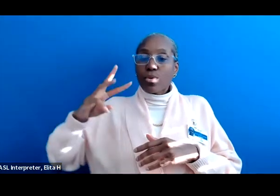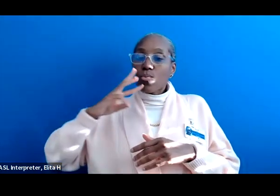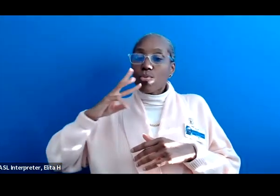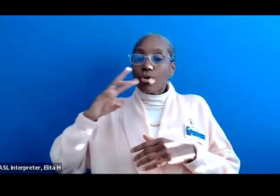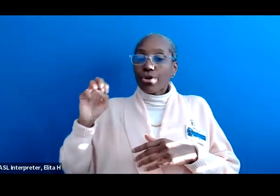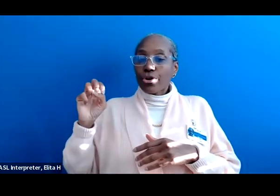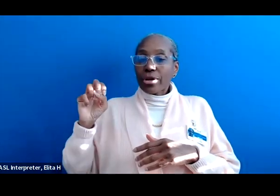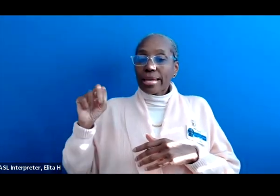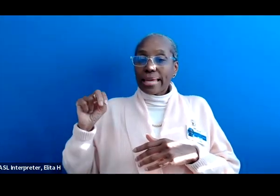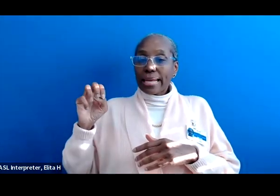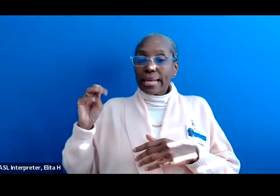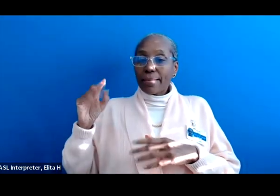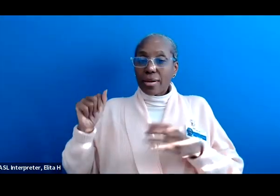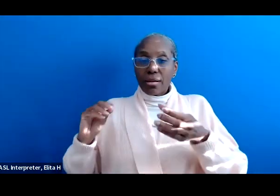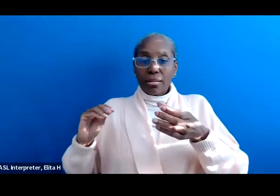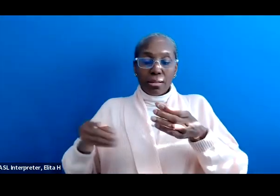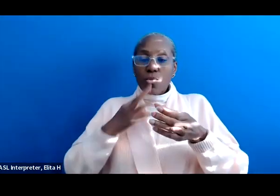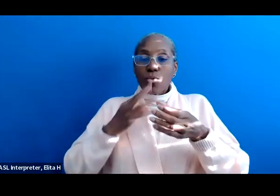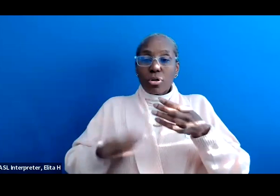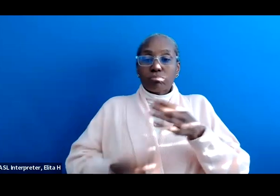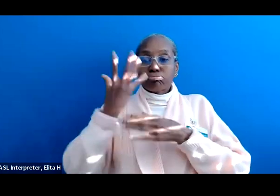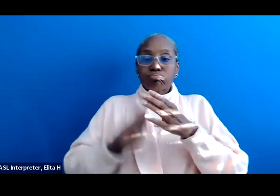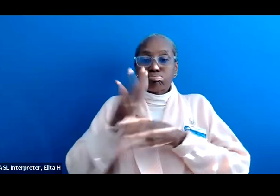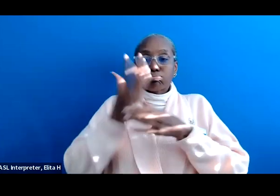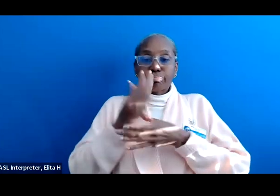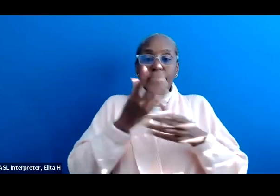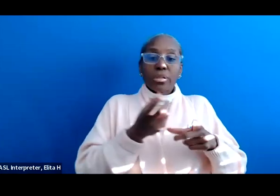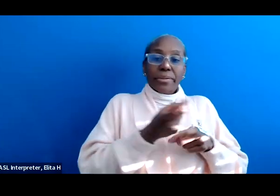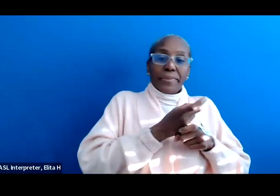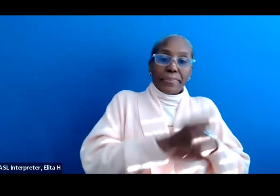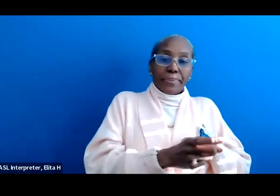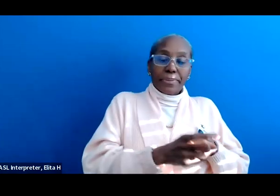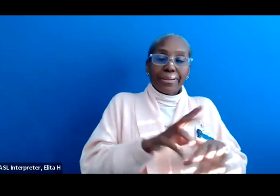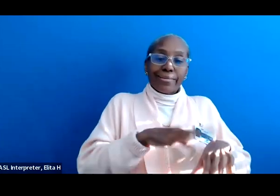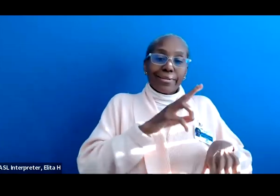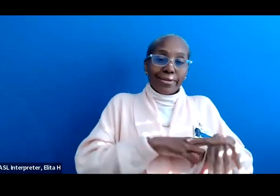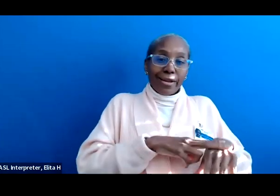those flush out the bowel, which destroys the natural flora that's helping break down that stool.